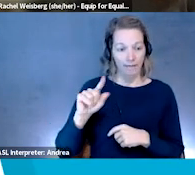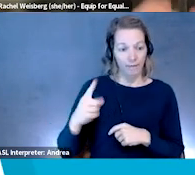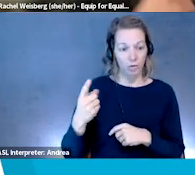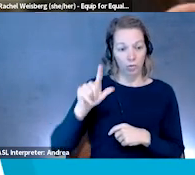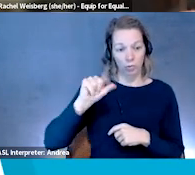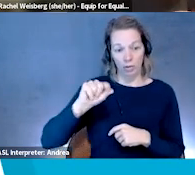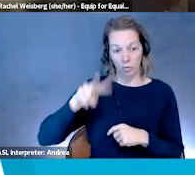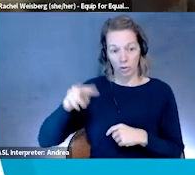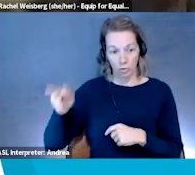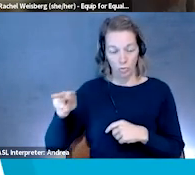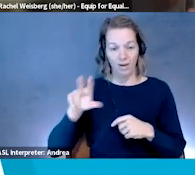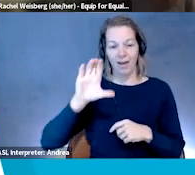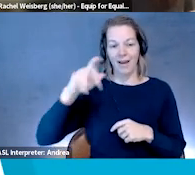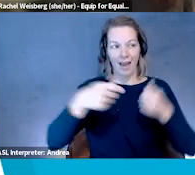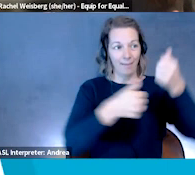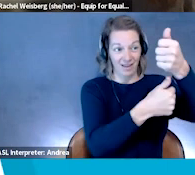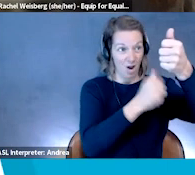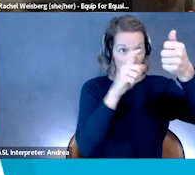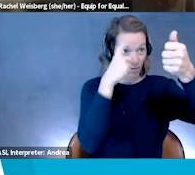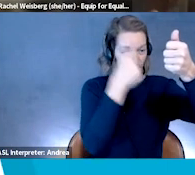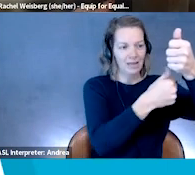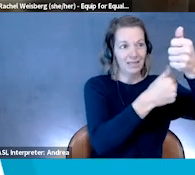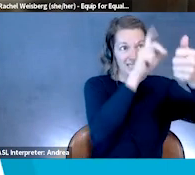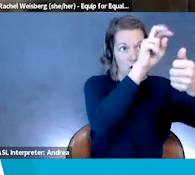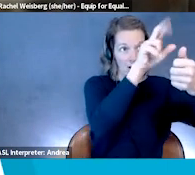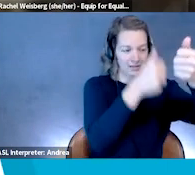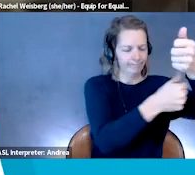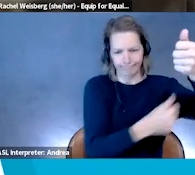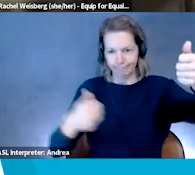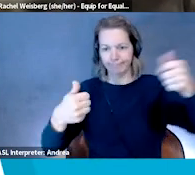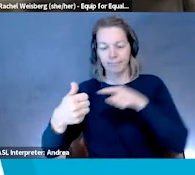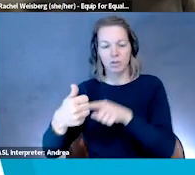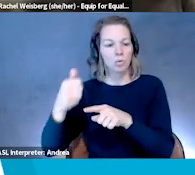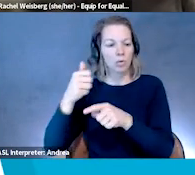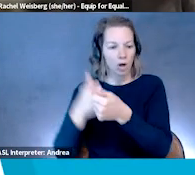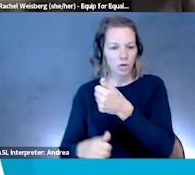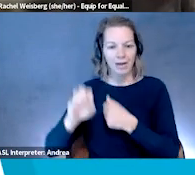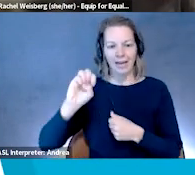YOU KNOW, WE ARE HERE TO OFFICIALLY ANNOUNCE THAT AS OF JULY 1, 2022, CAP WAS